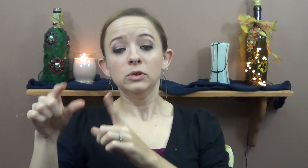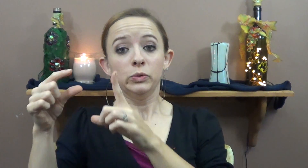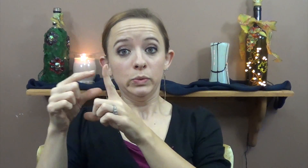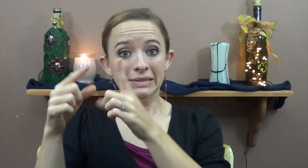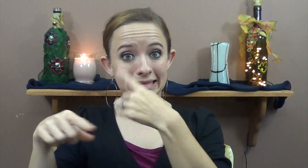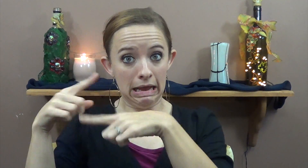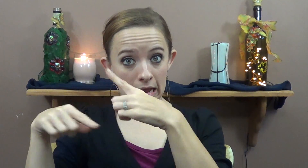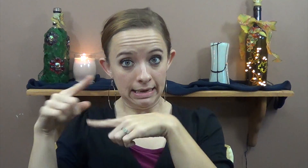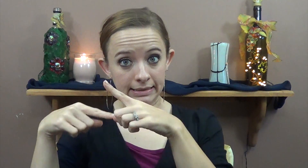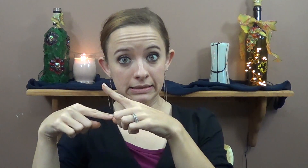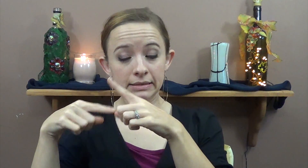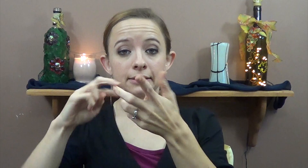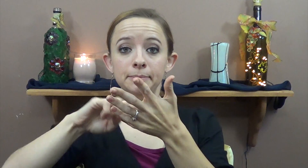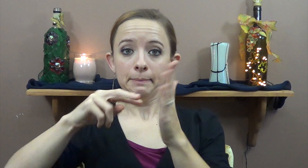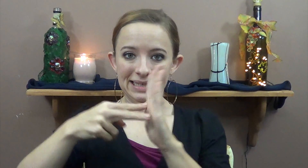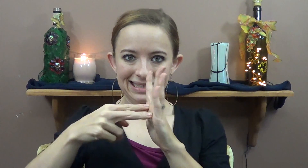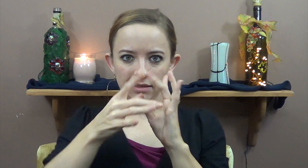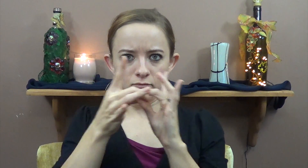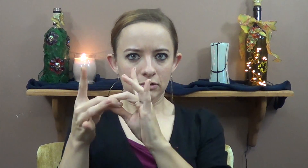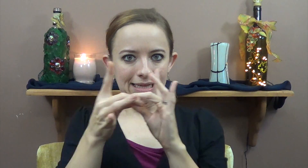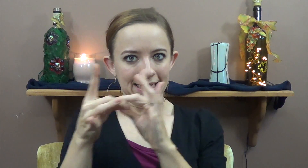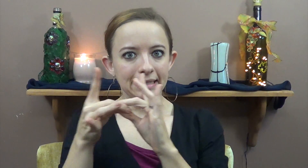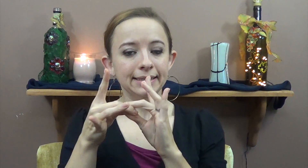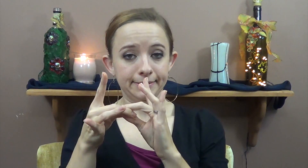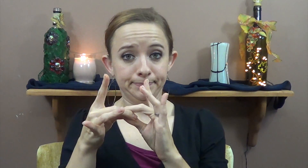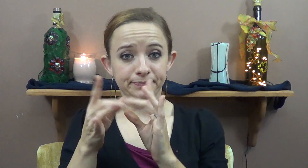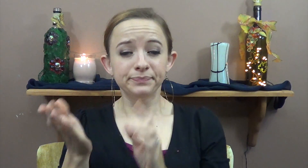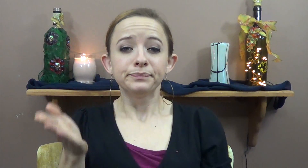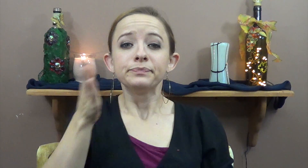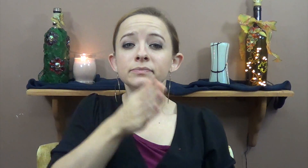iconic signs. So again the sign and the word have